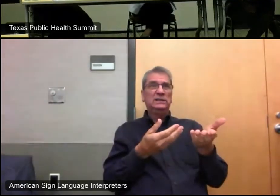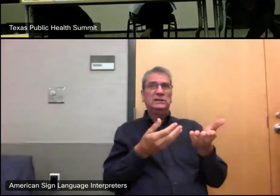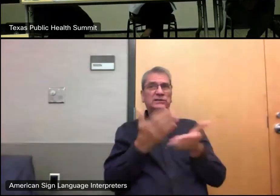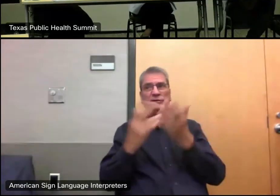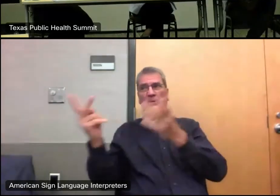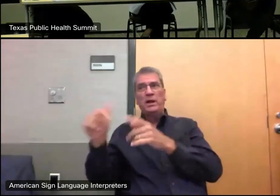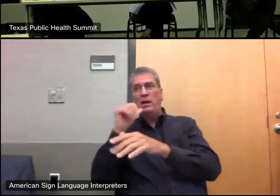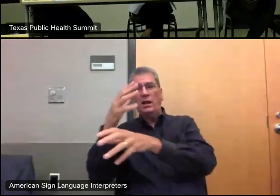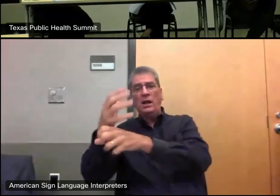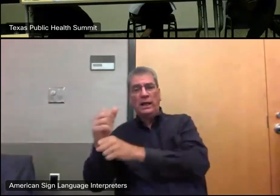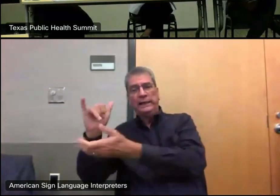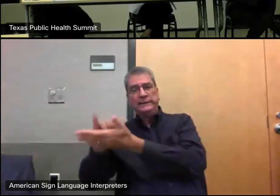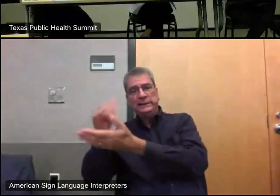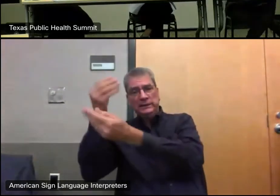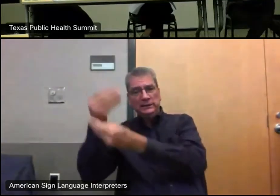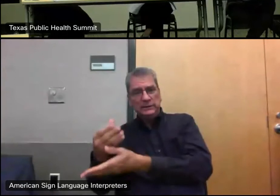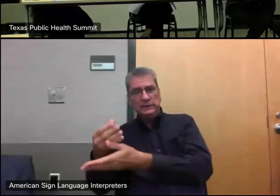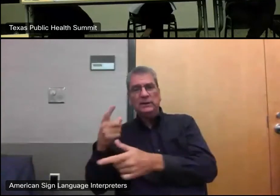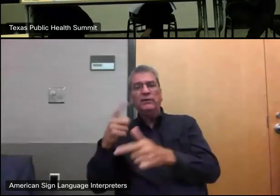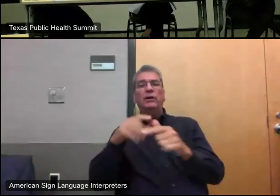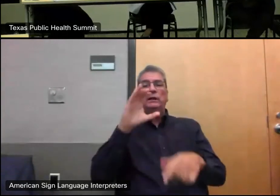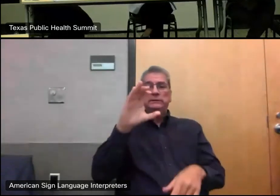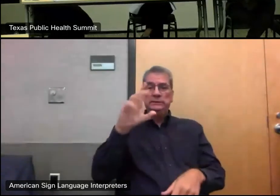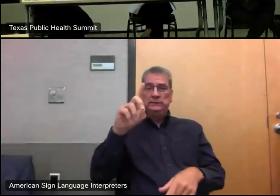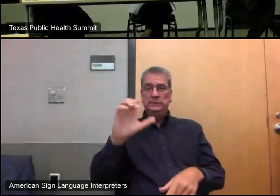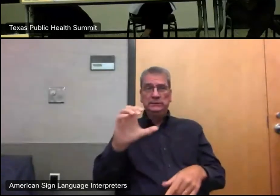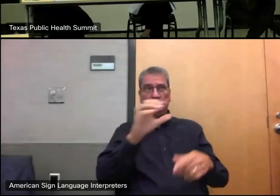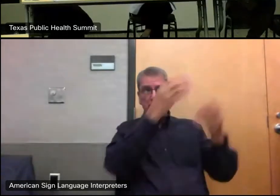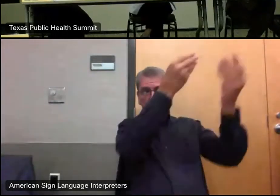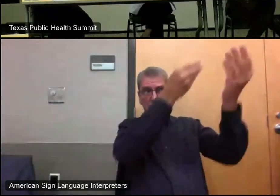And so we were getting some information feeds from CDC who were getting it from other international